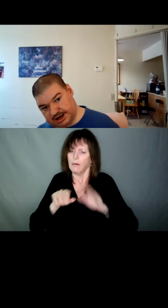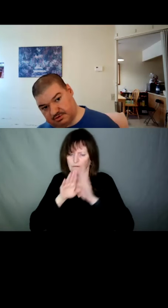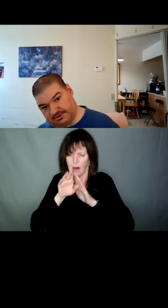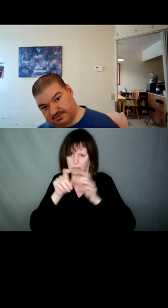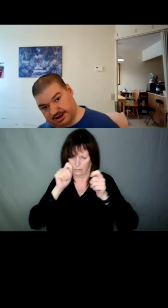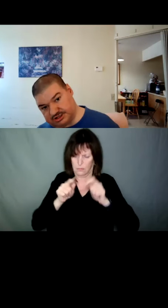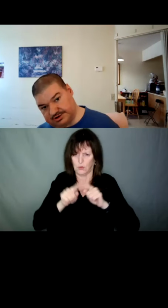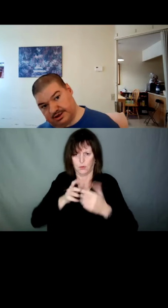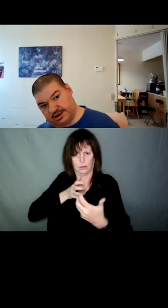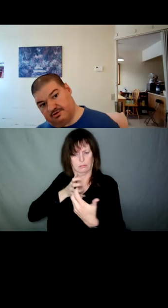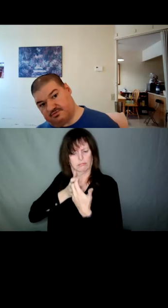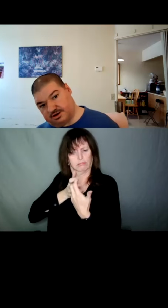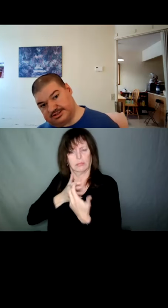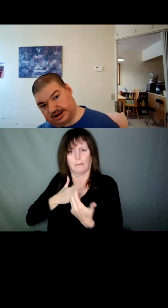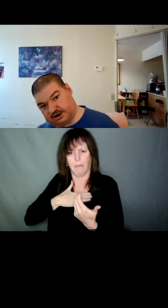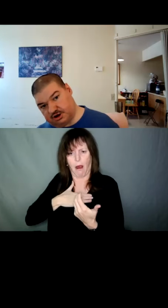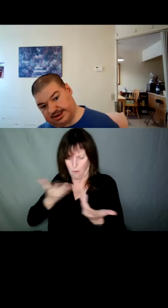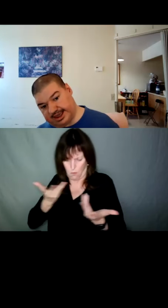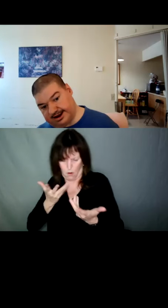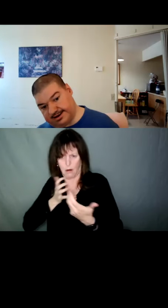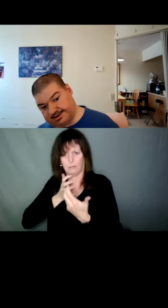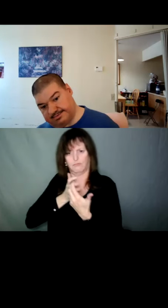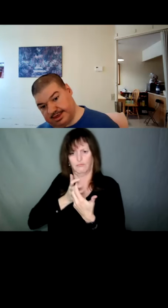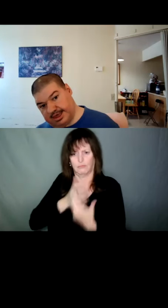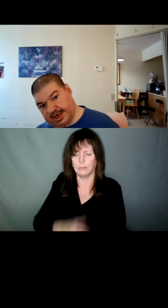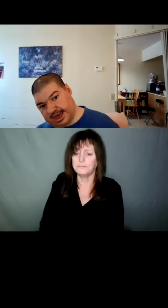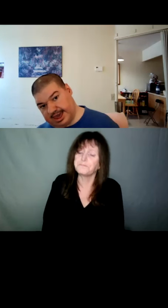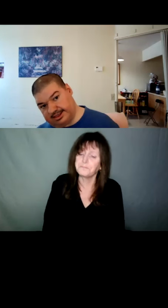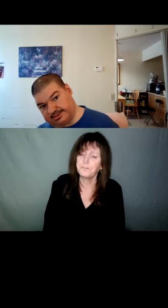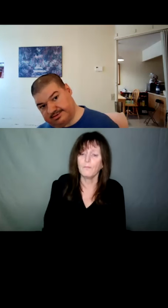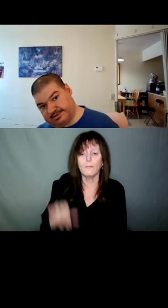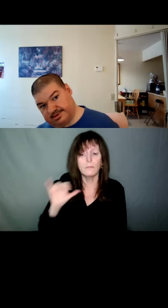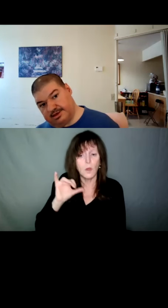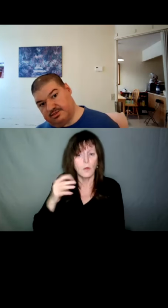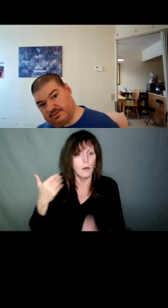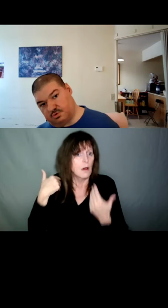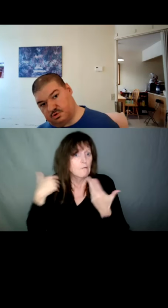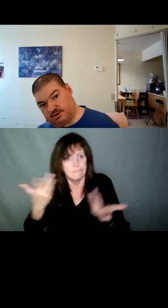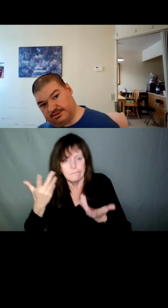There's also a grassroots action created in the states